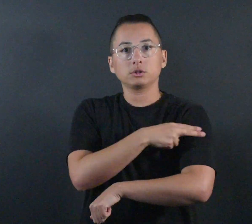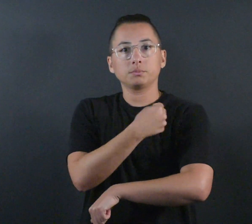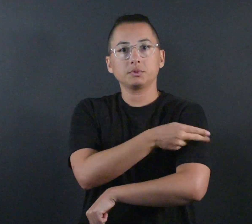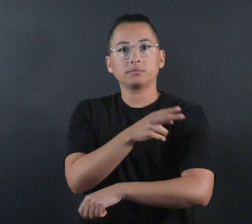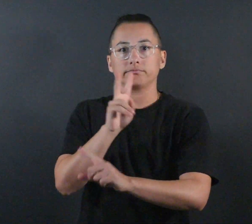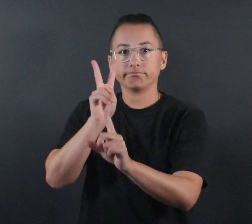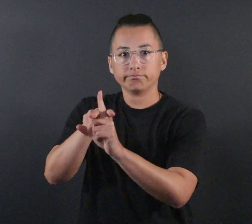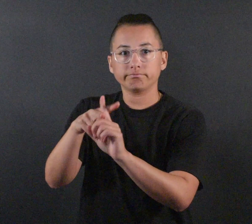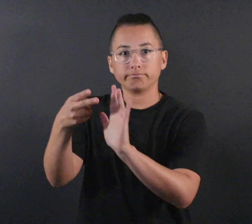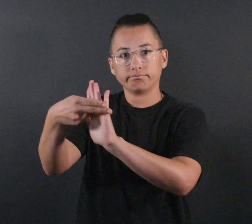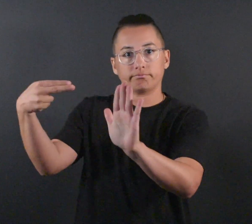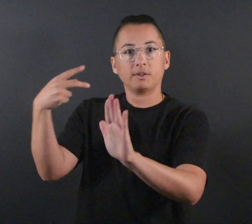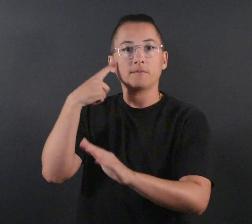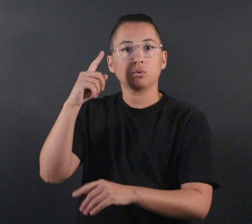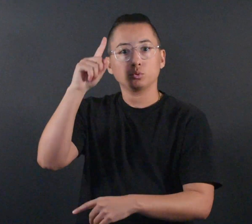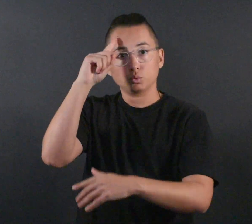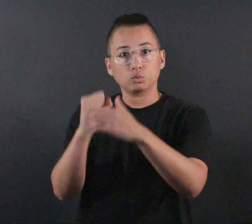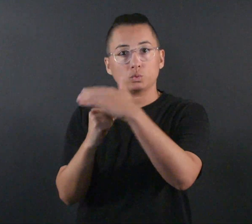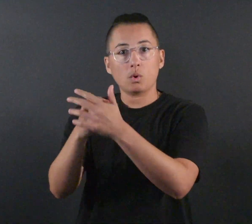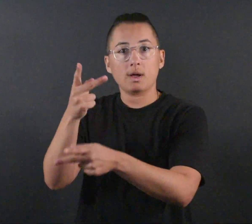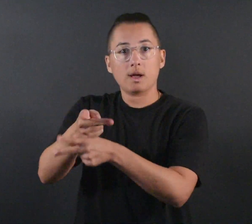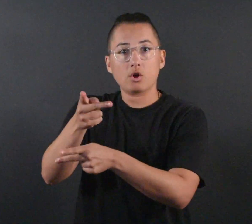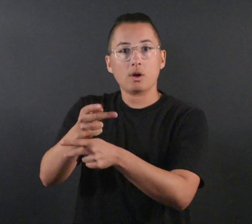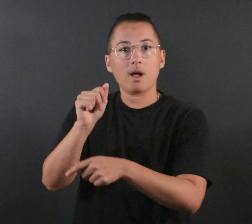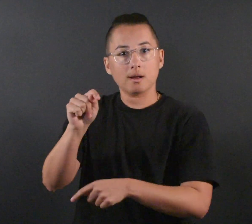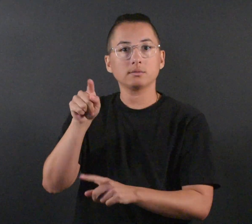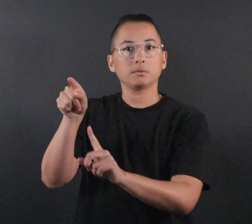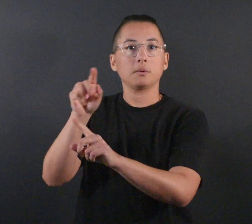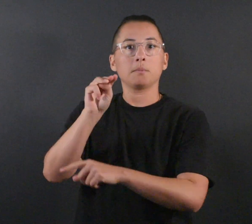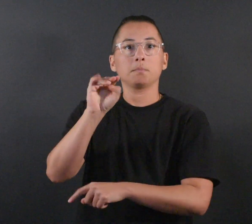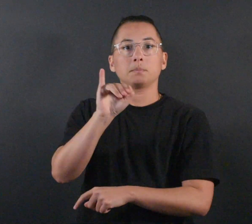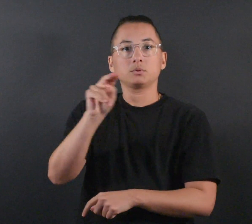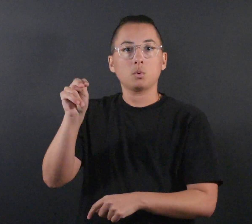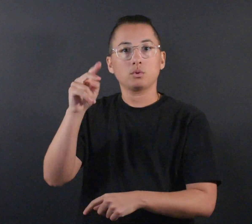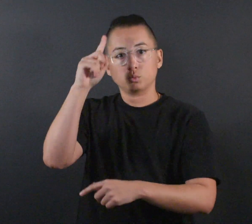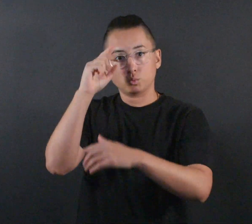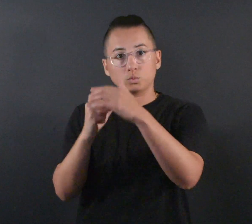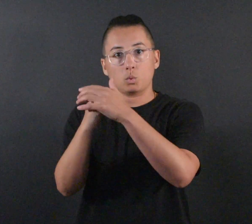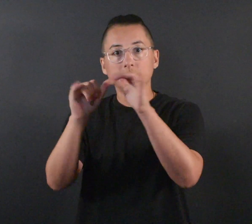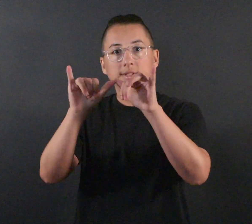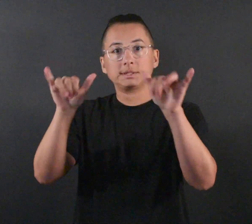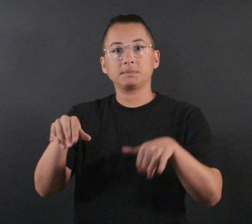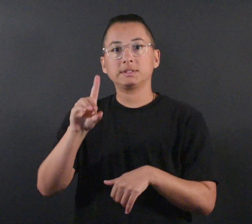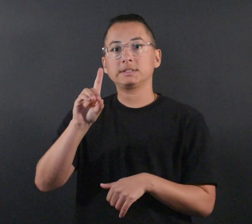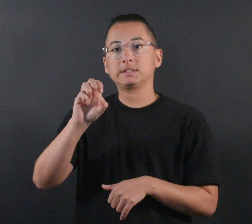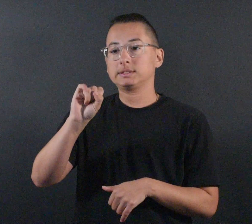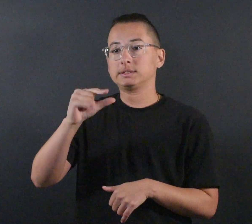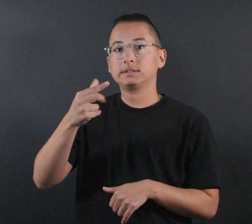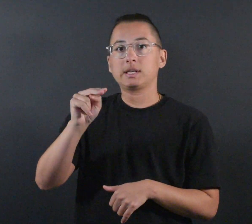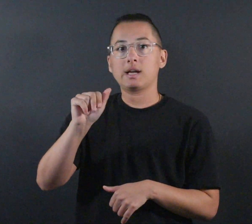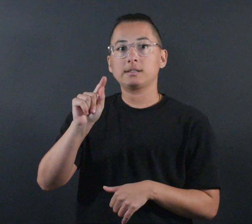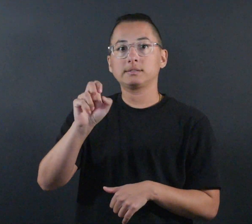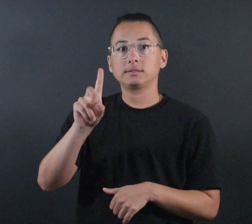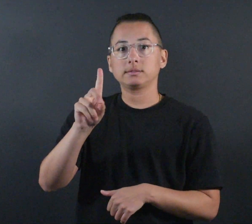Minnesotans can find a hospital designated for stroke care at Minnesota Stroke System Designated Hospitals.